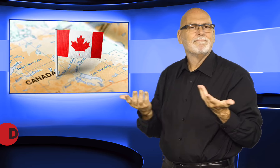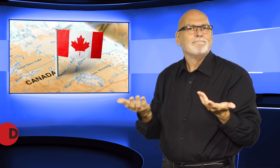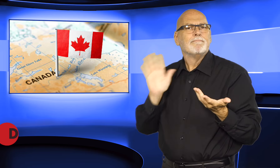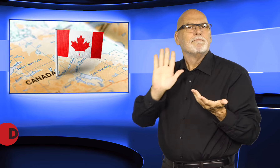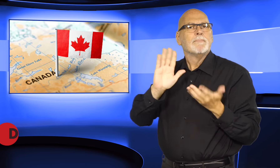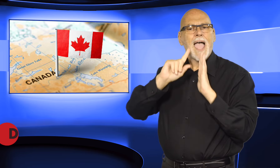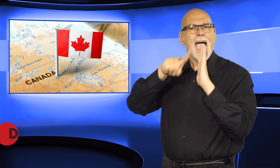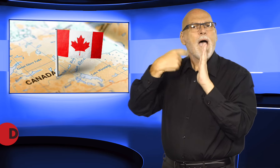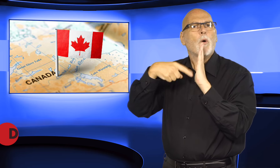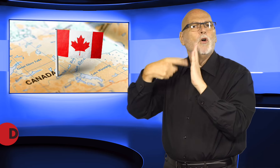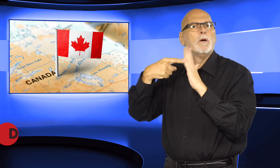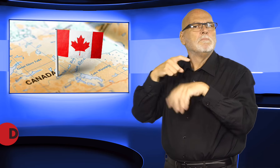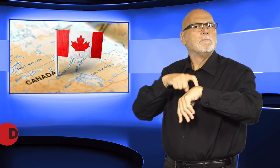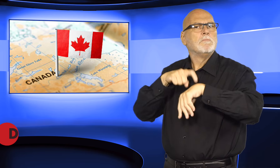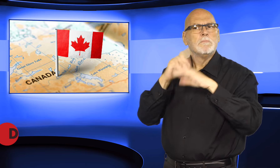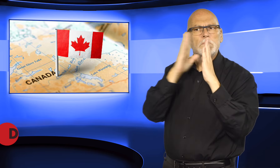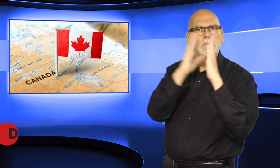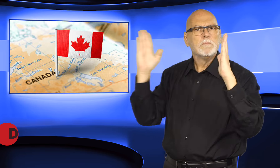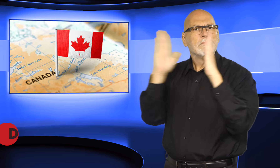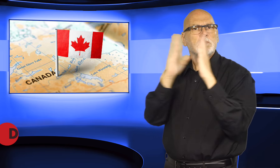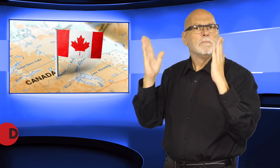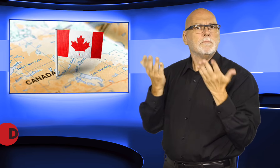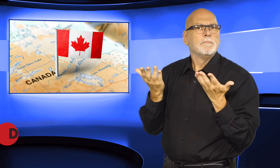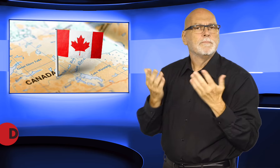[ANSELMO]: What are its hours?